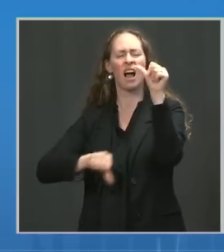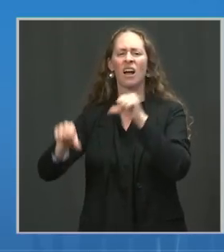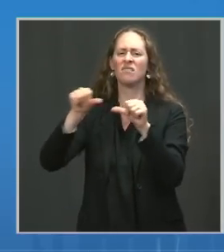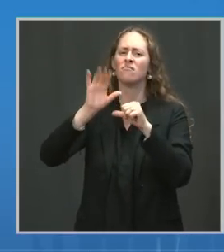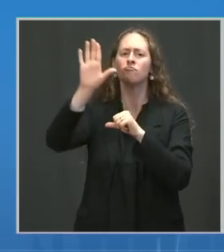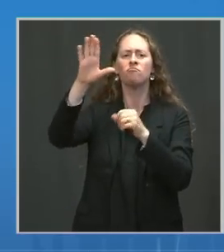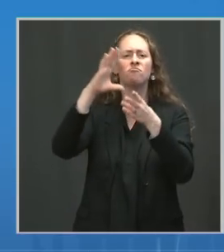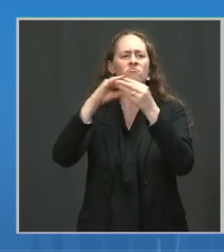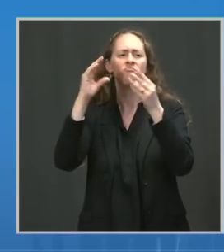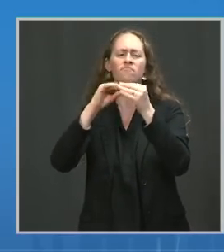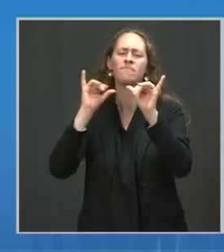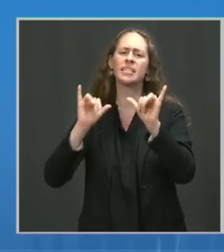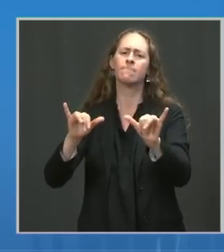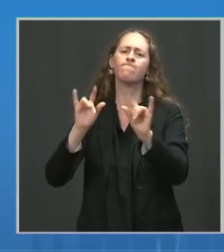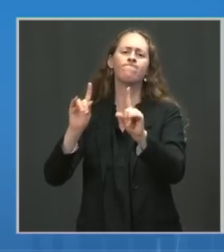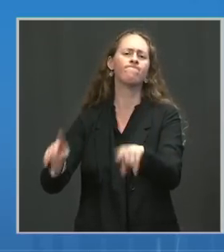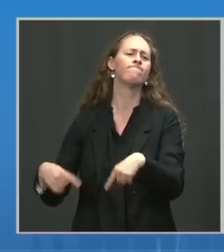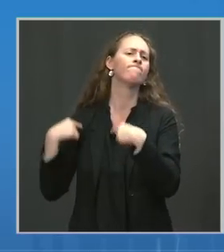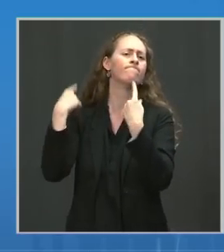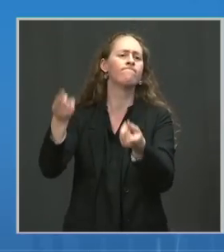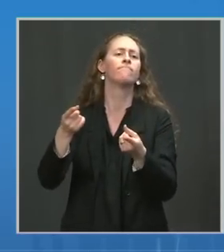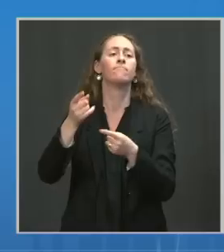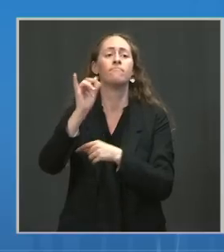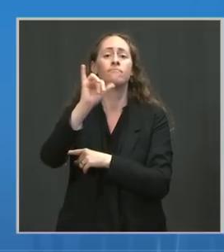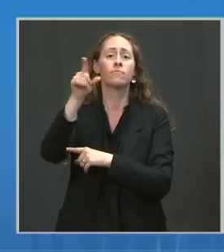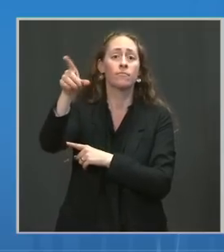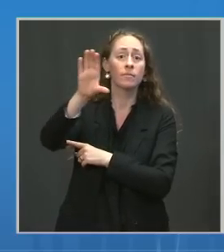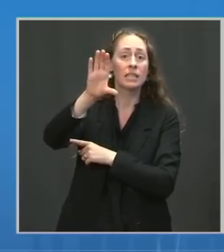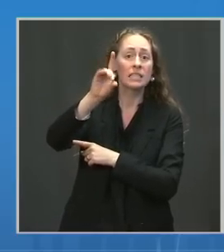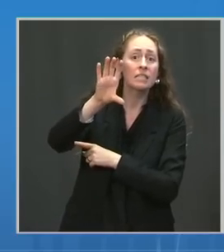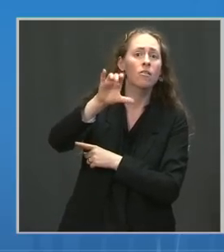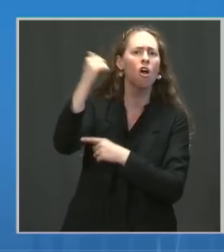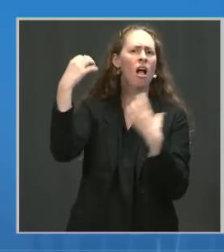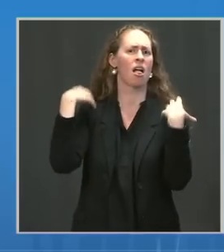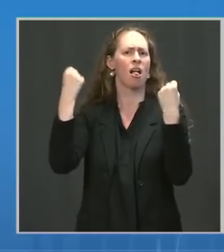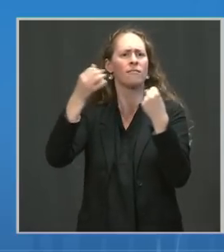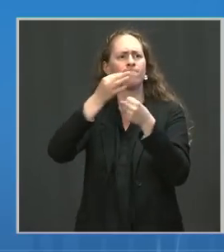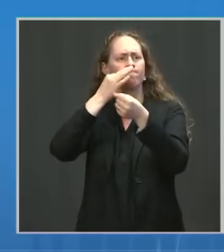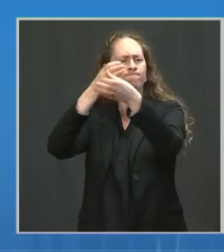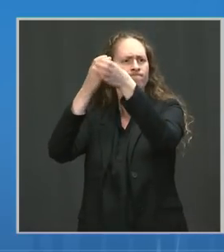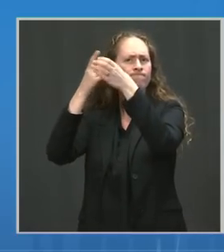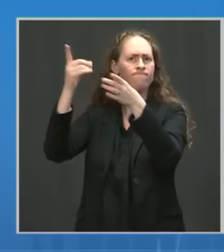And our other health experts are doing just that: leading with science and facts.